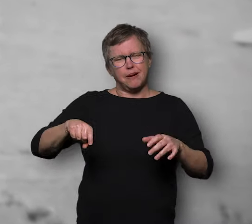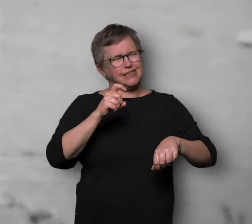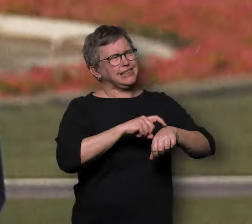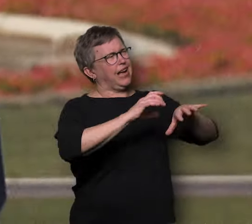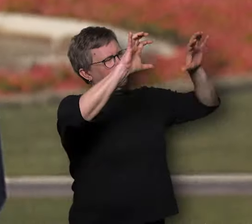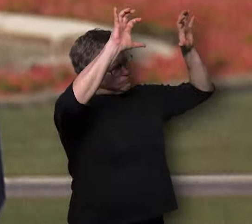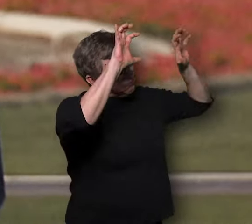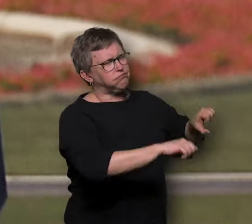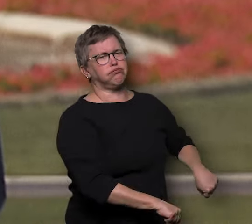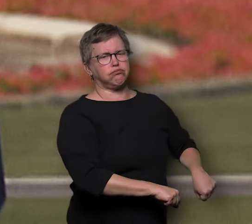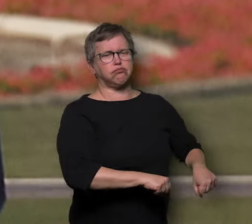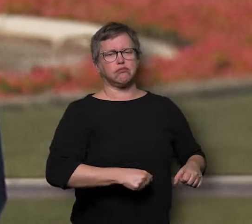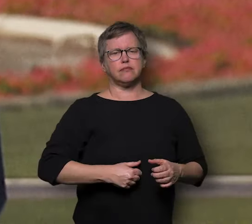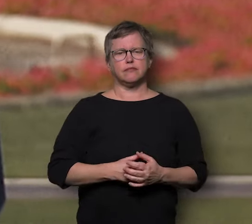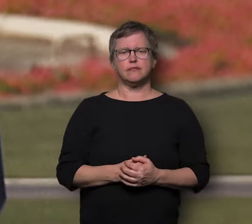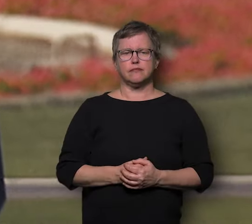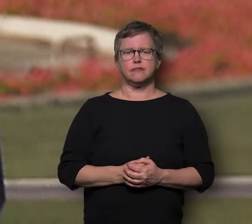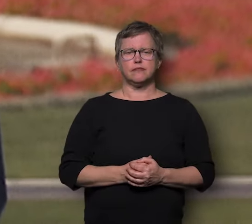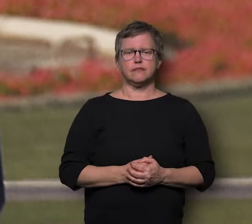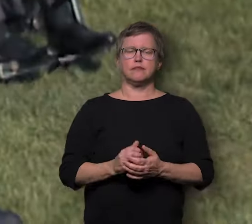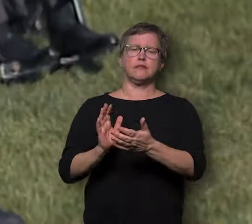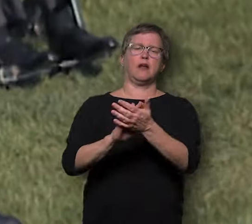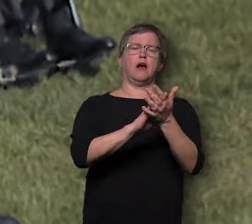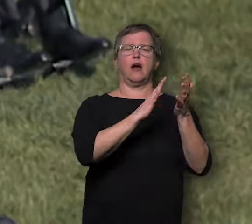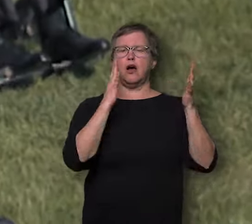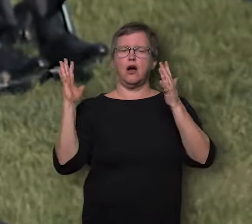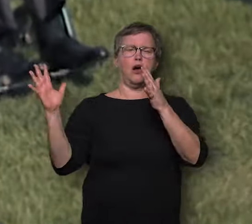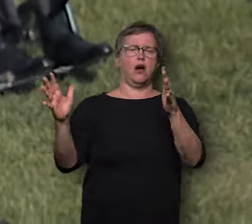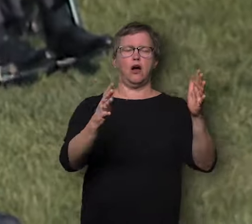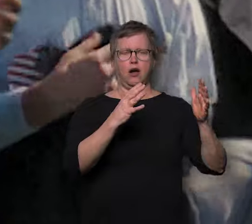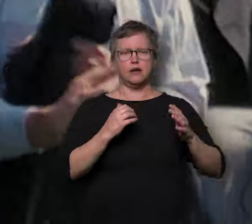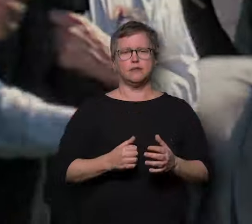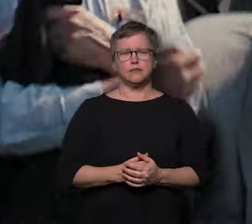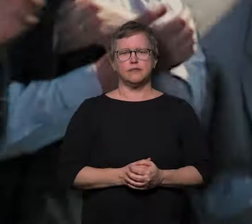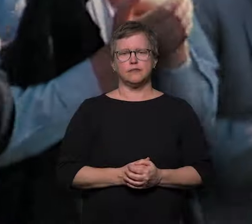finally come tumbling down. (applauding)